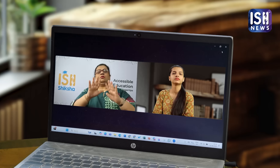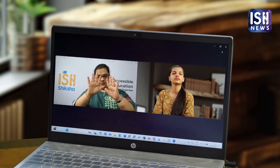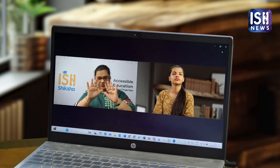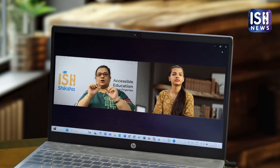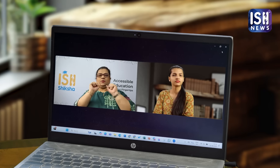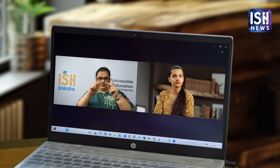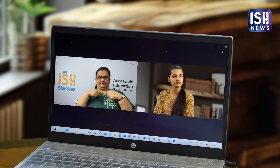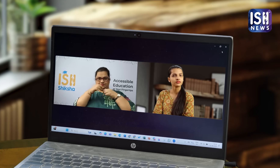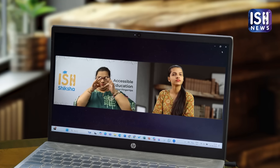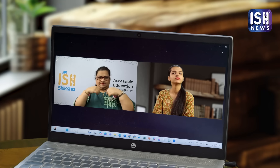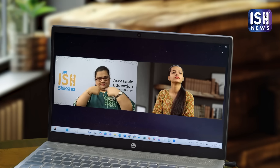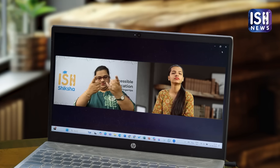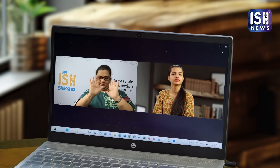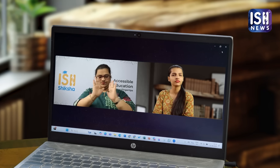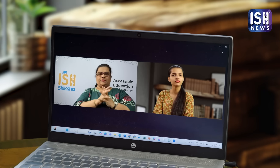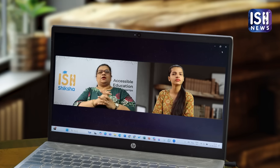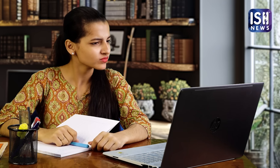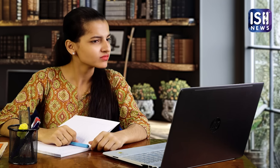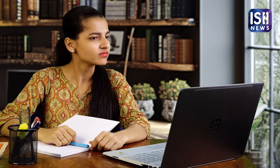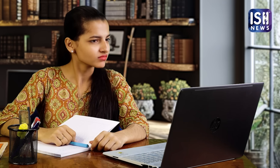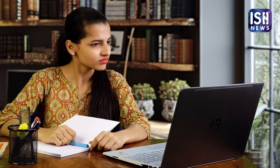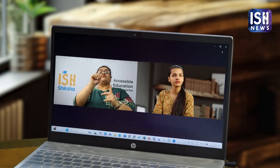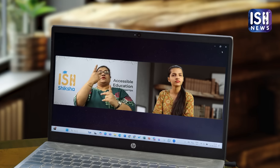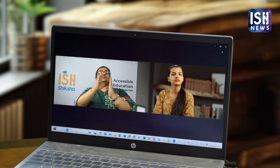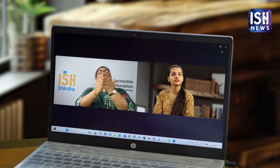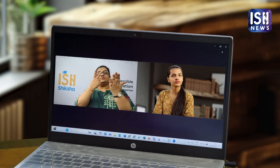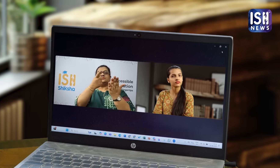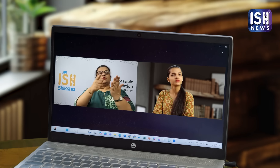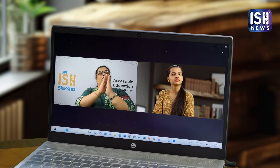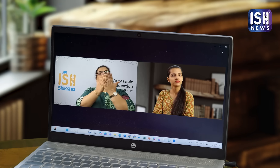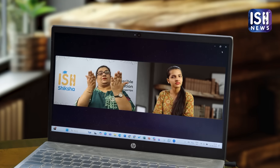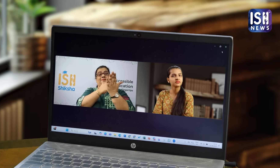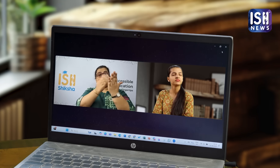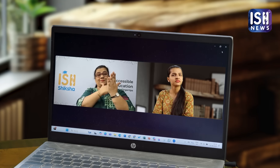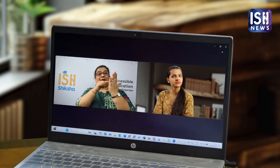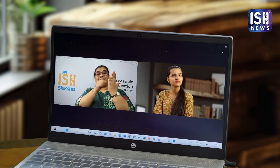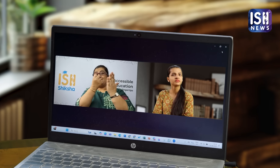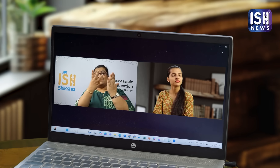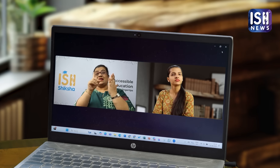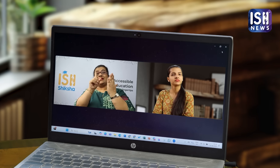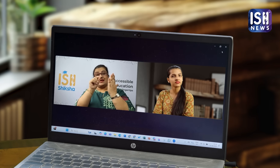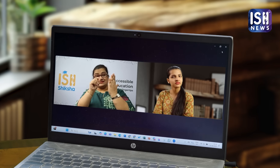Okay, let me explain to you. First, go to Page no. 10 of your book.